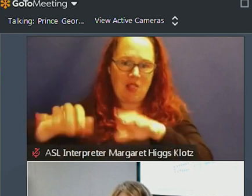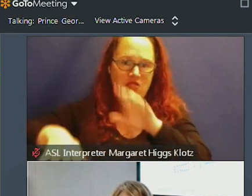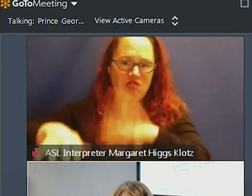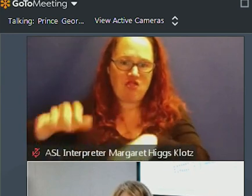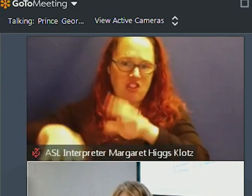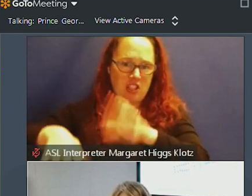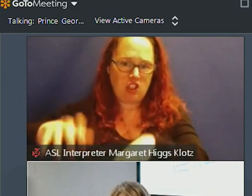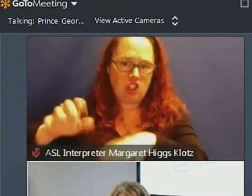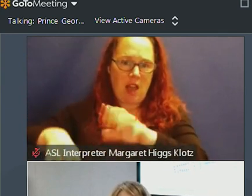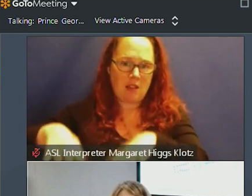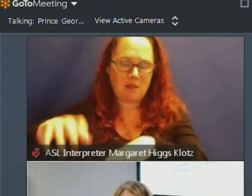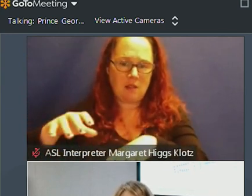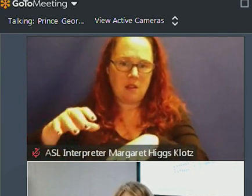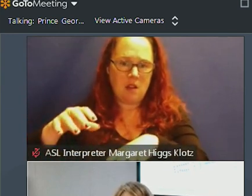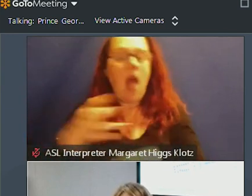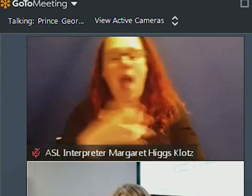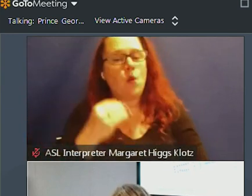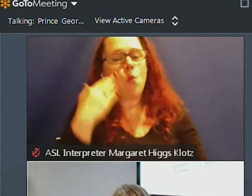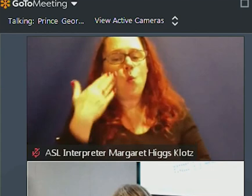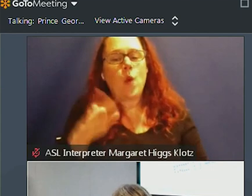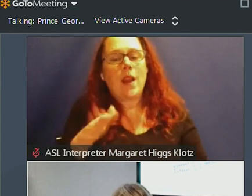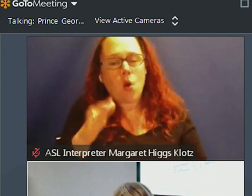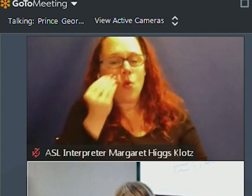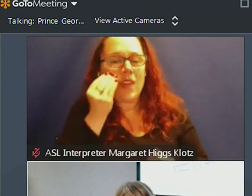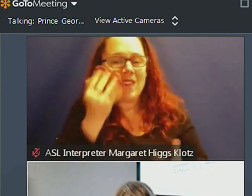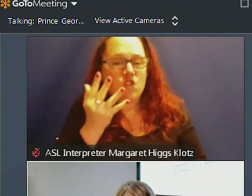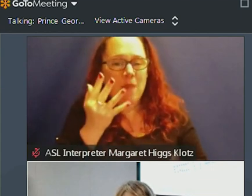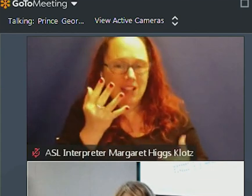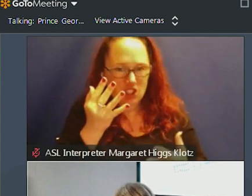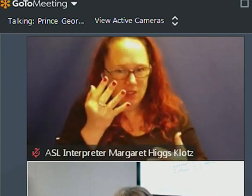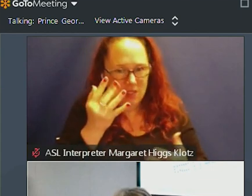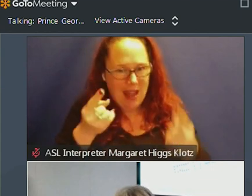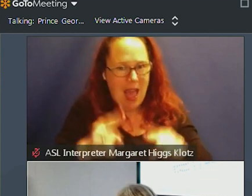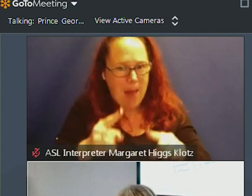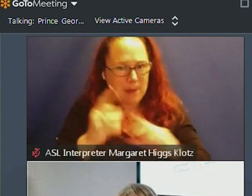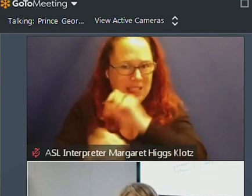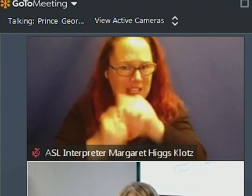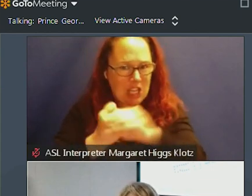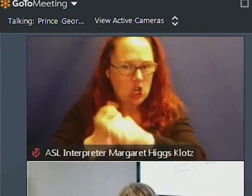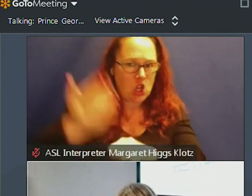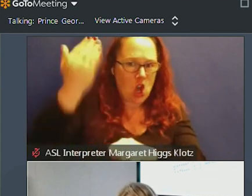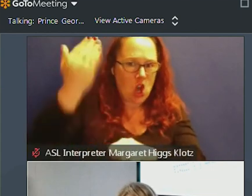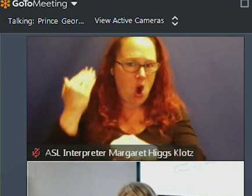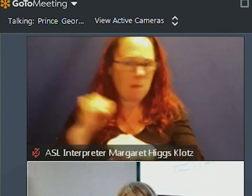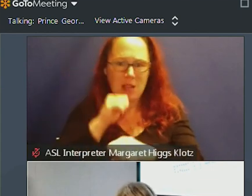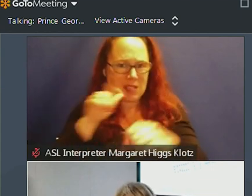you know, a couple of years ago, because it did not come before the board. So when it comes before the board, then we get information.